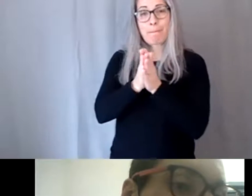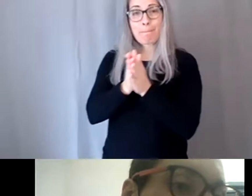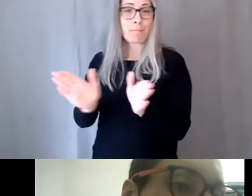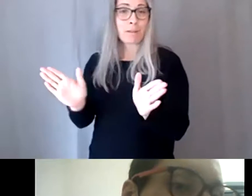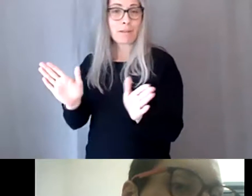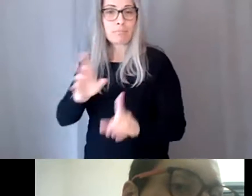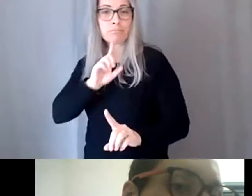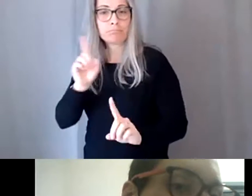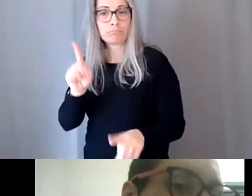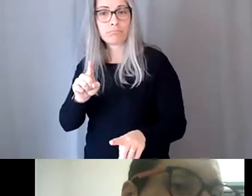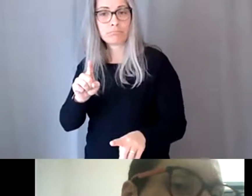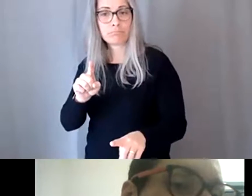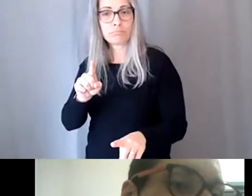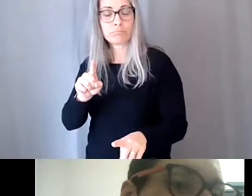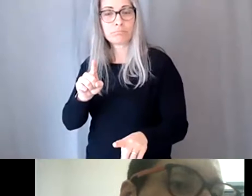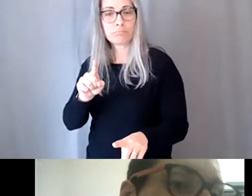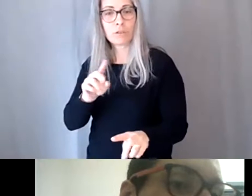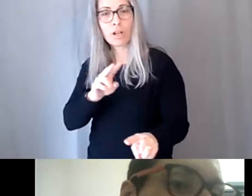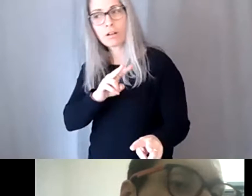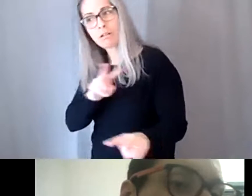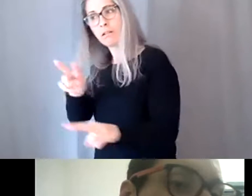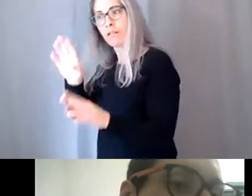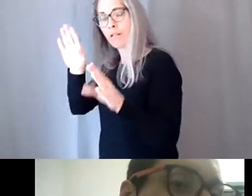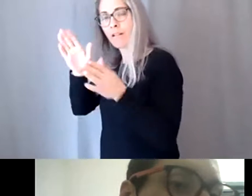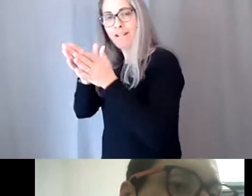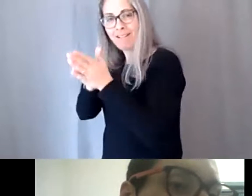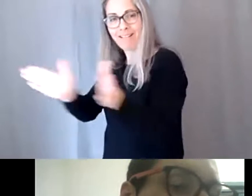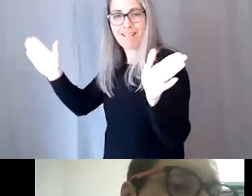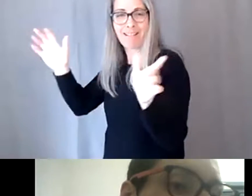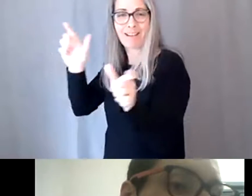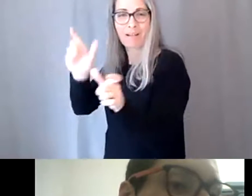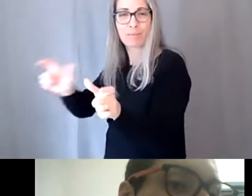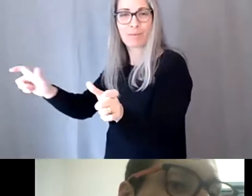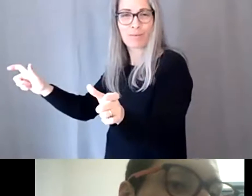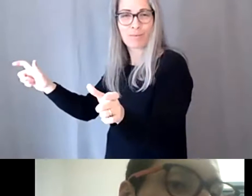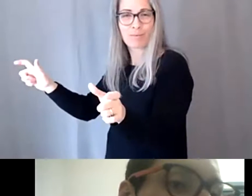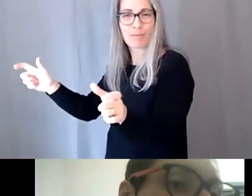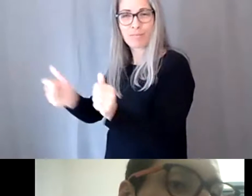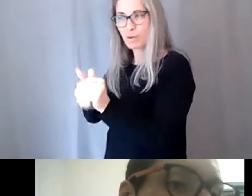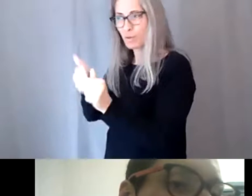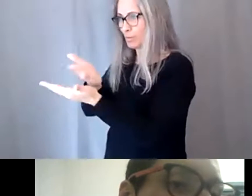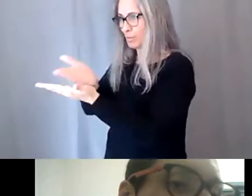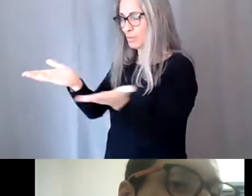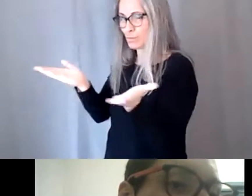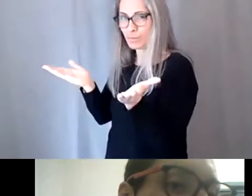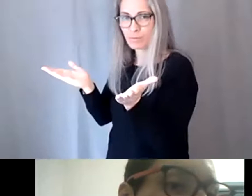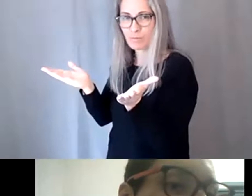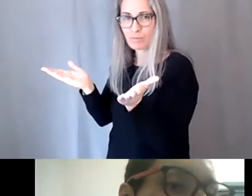looked to the majority of people right it looked to use sort of the language that we're talking with